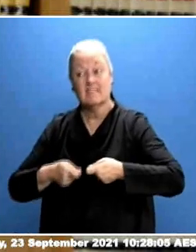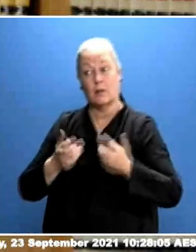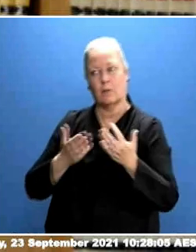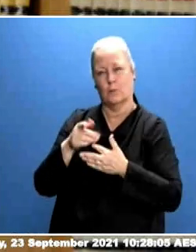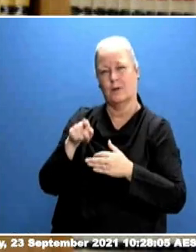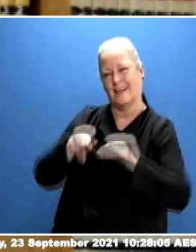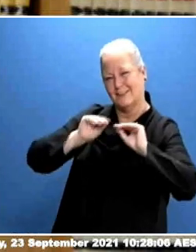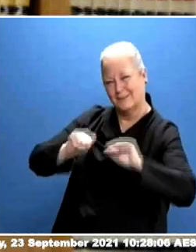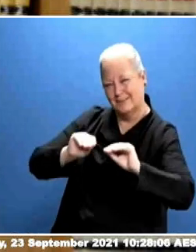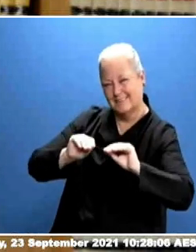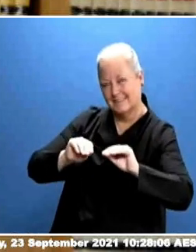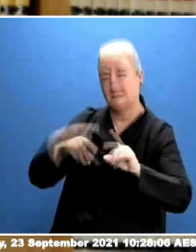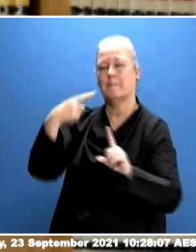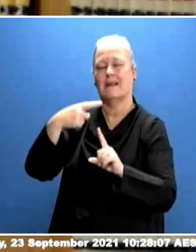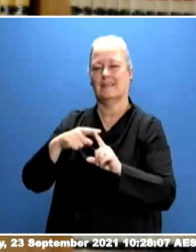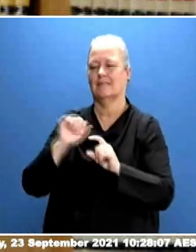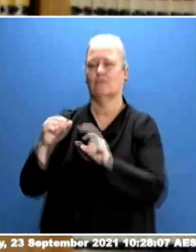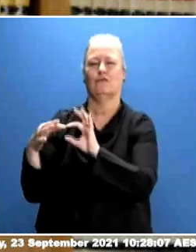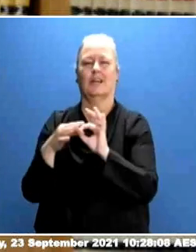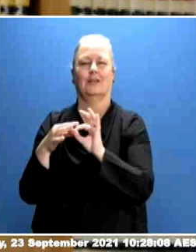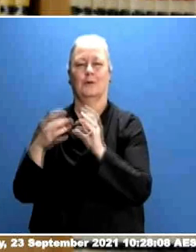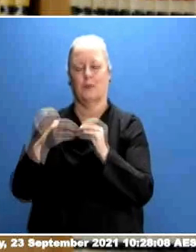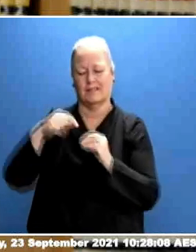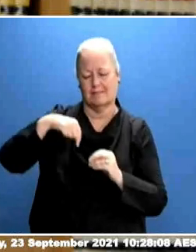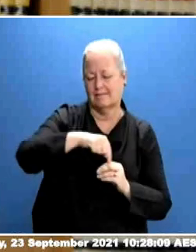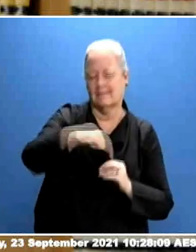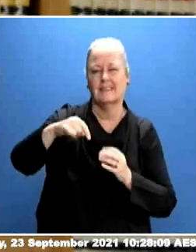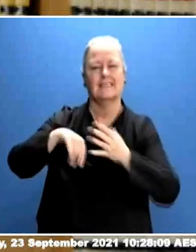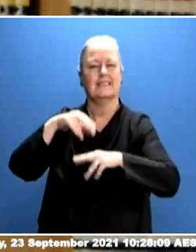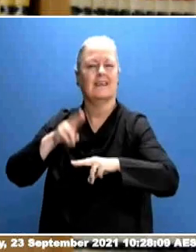and through the relationship that they have with staff and the engagement that occurs in that space.